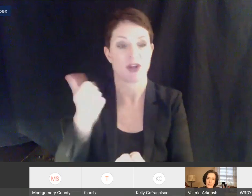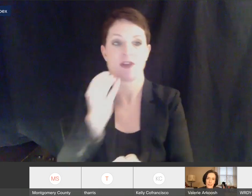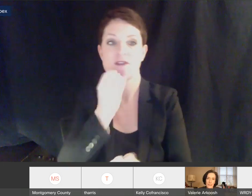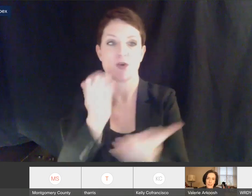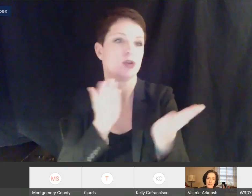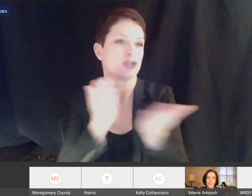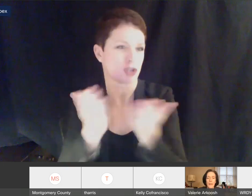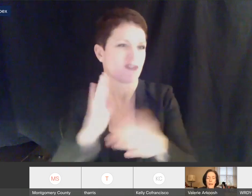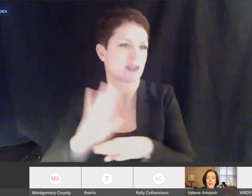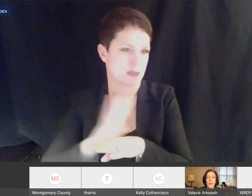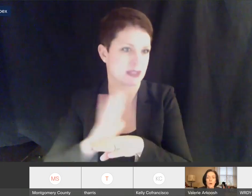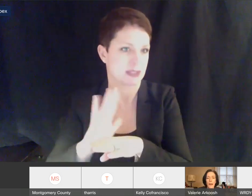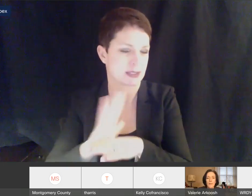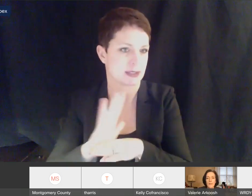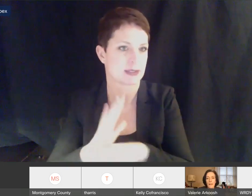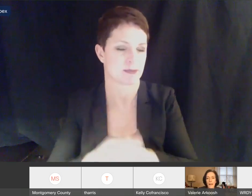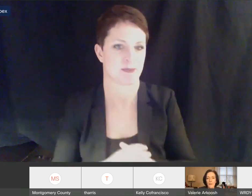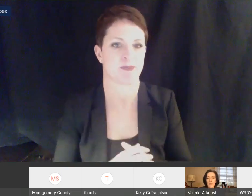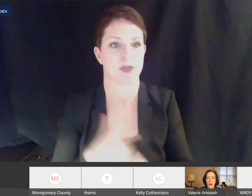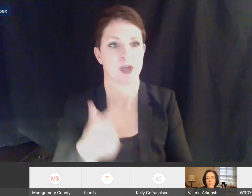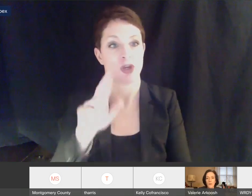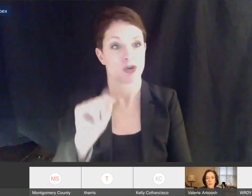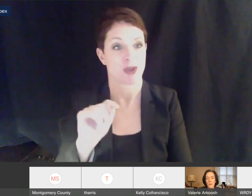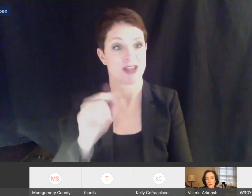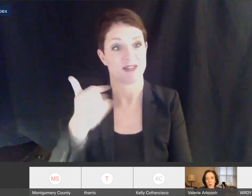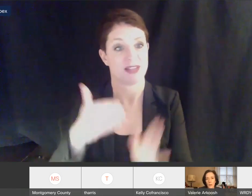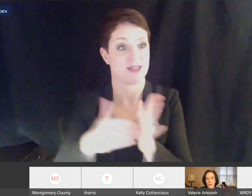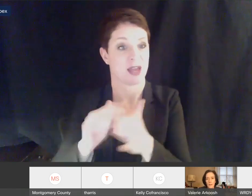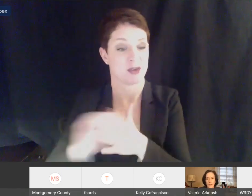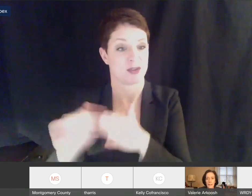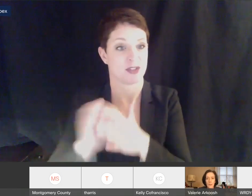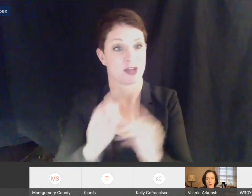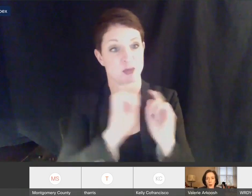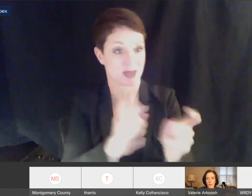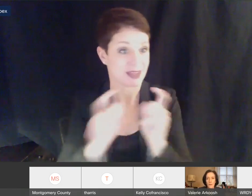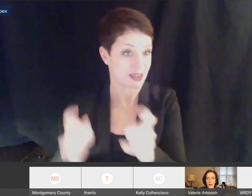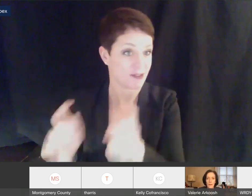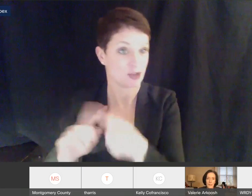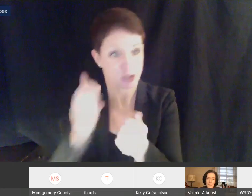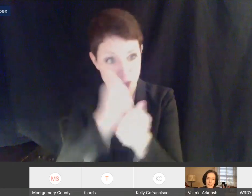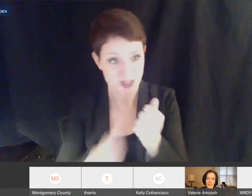businesses. Grants of $10,000 will be awarded to each qualifying business.